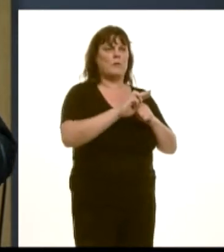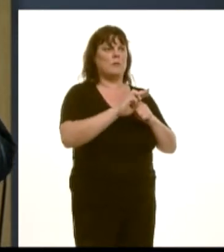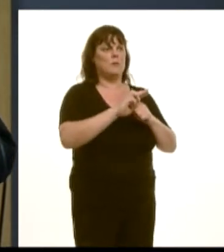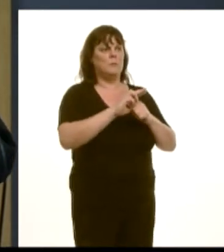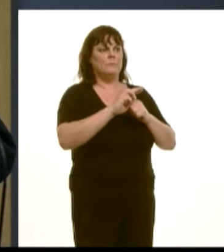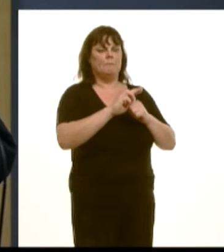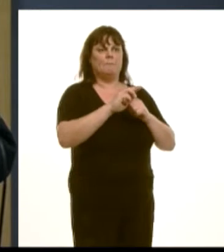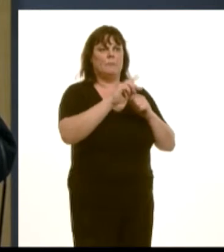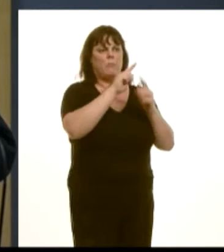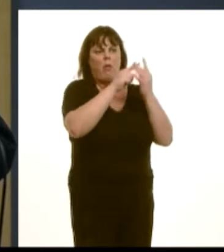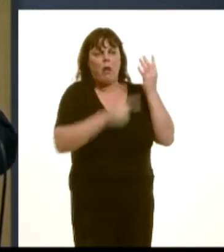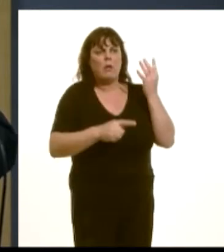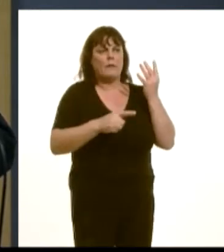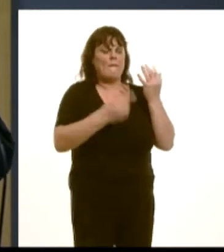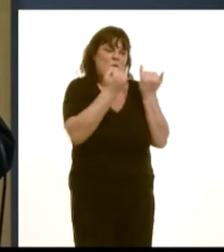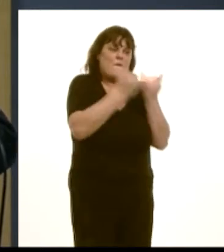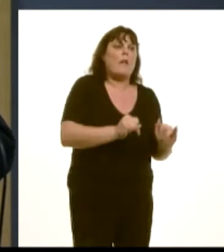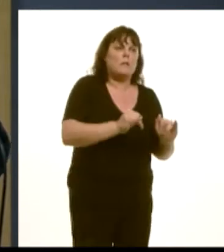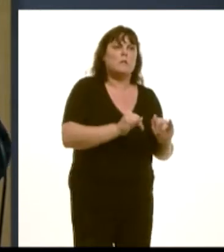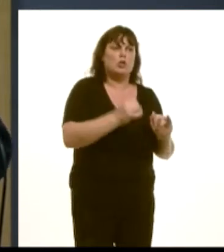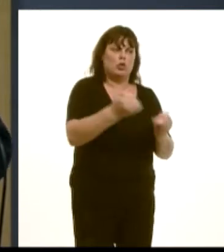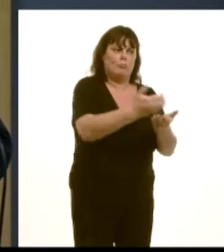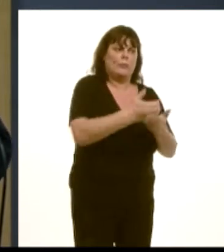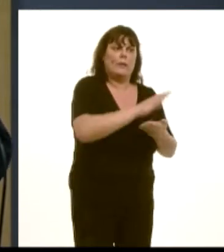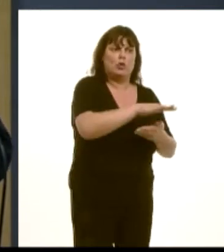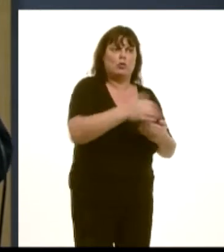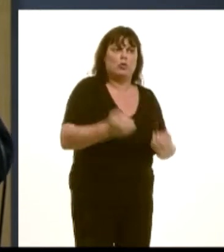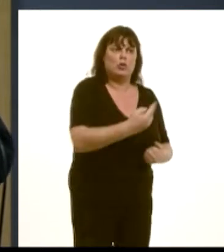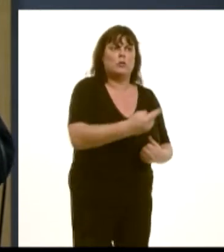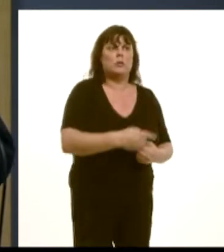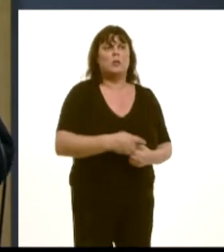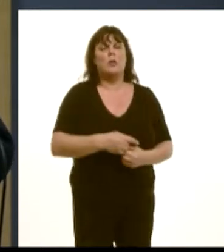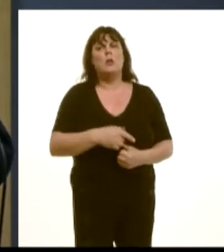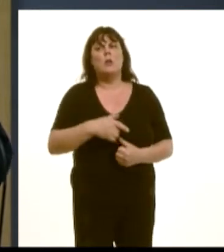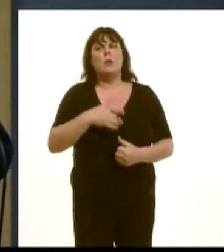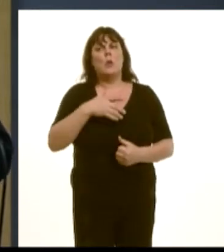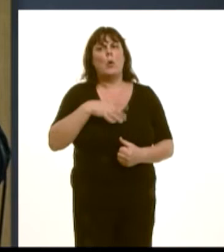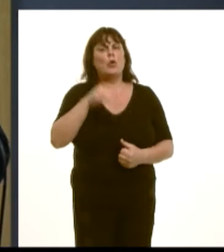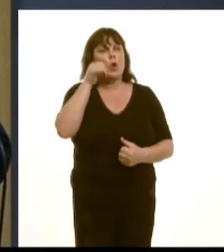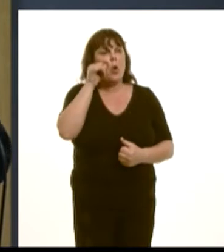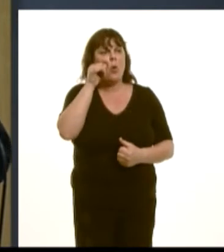the First Minister agree that what matters now is that the panel gets on with its work